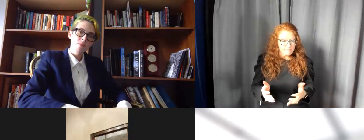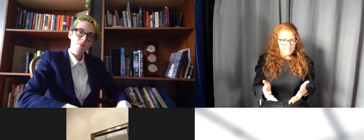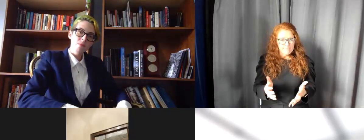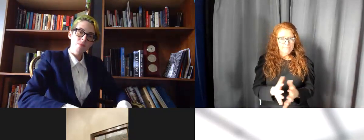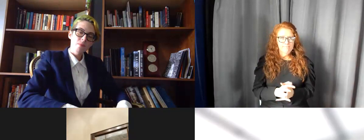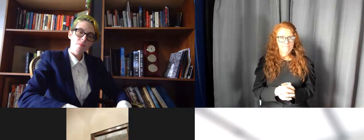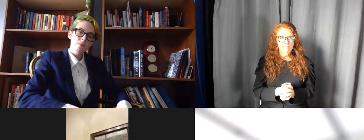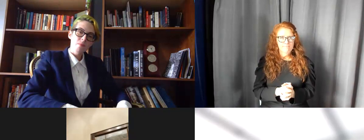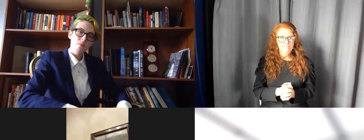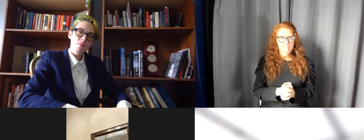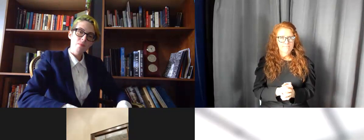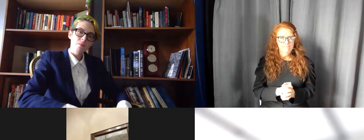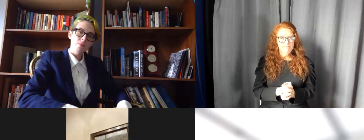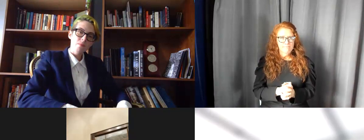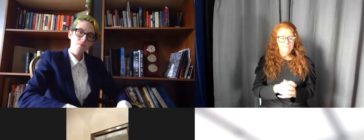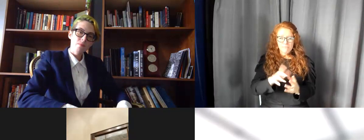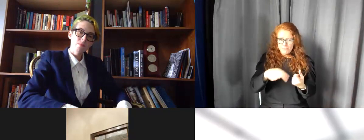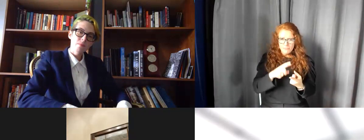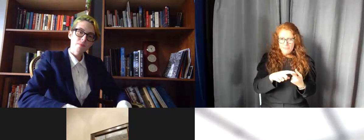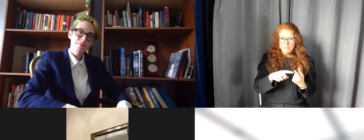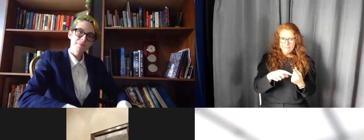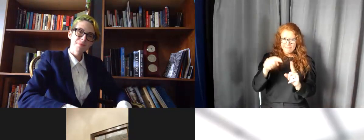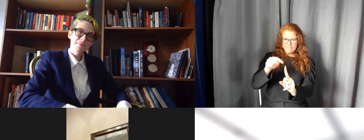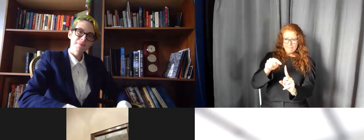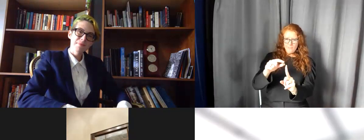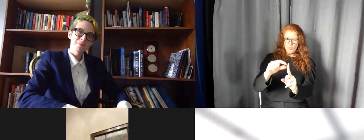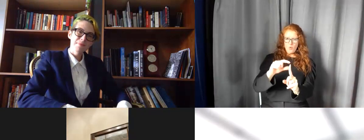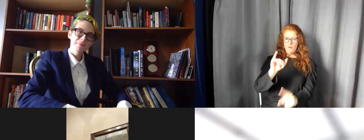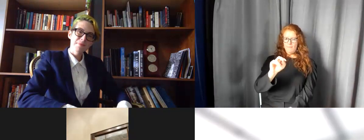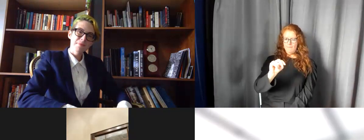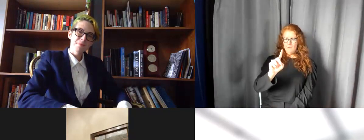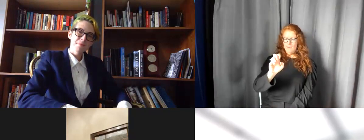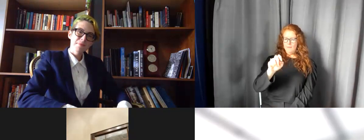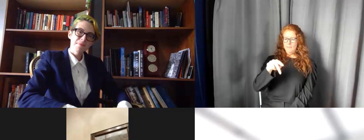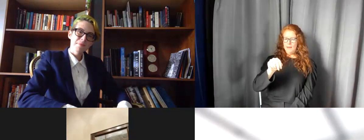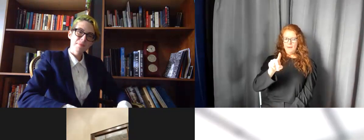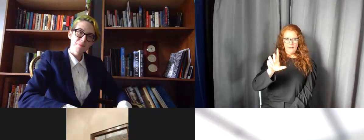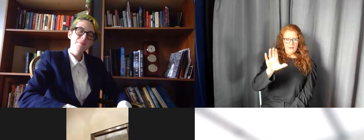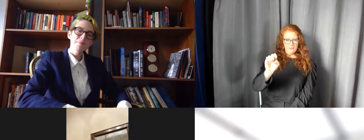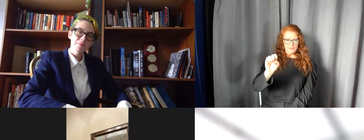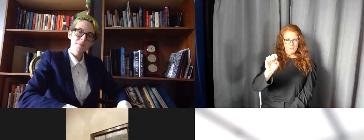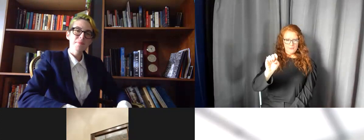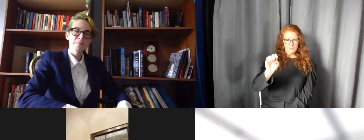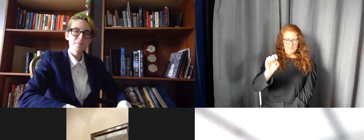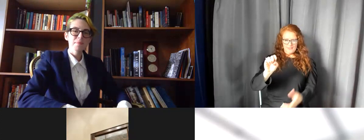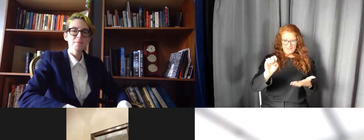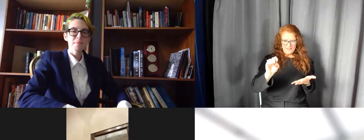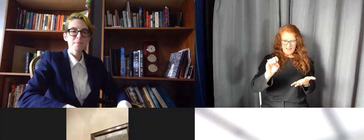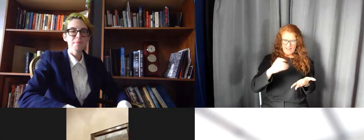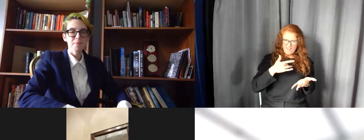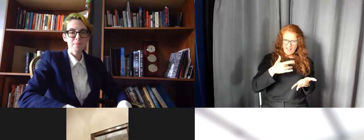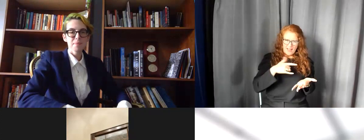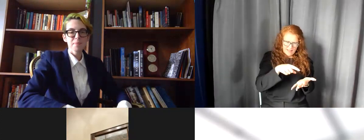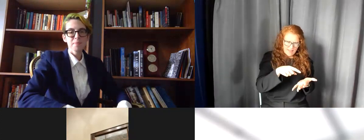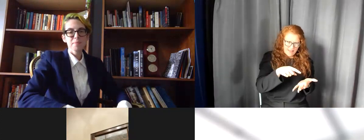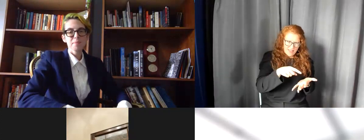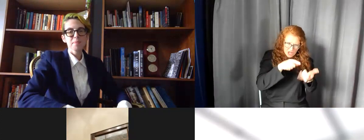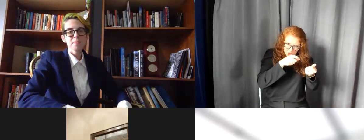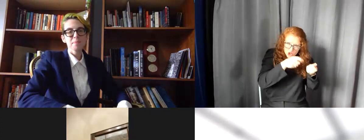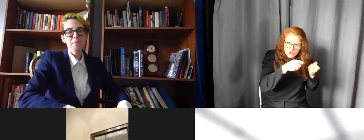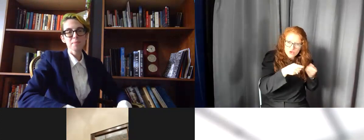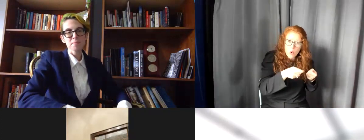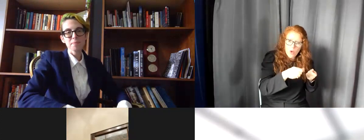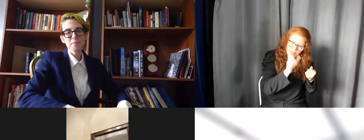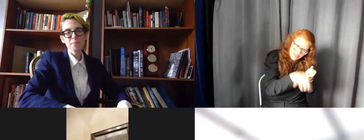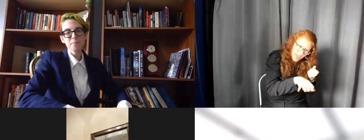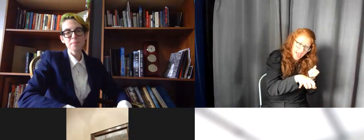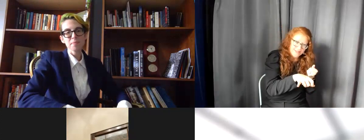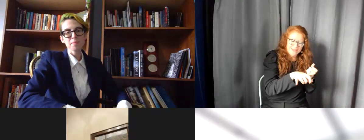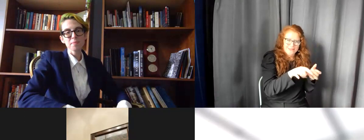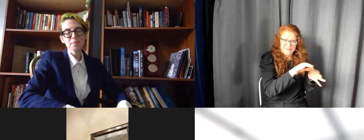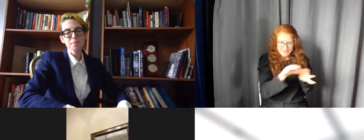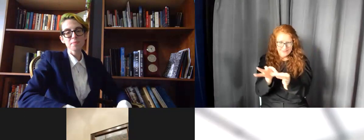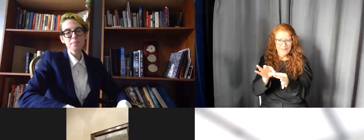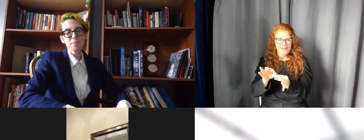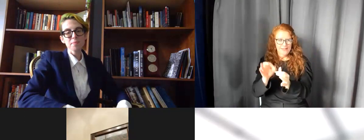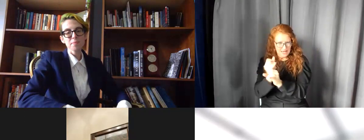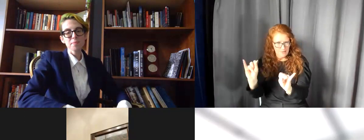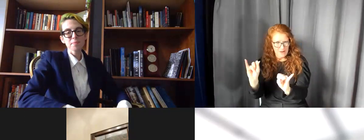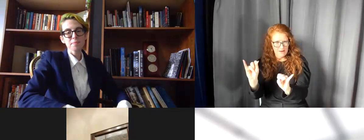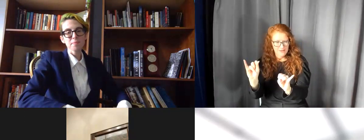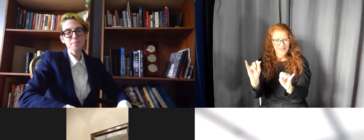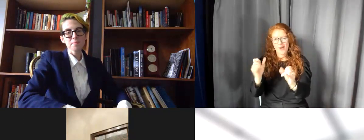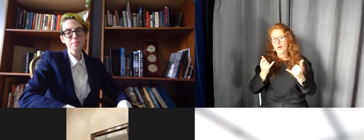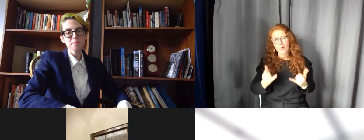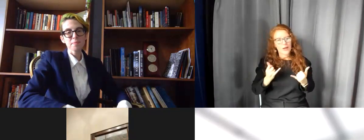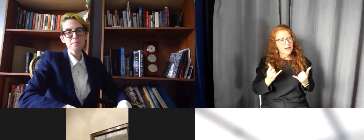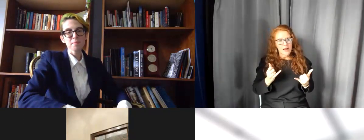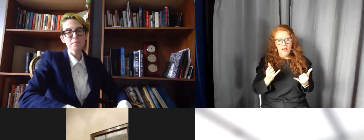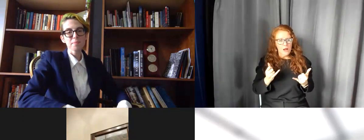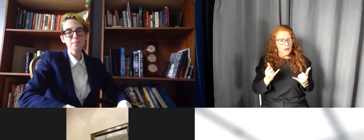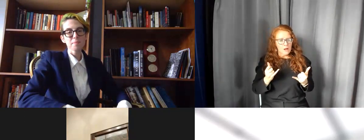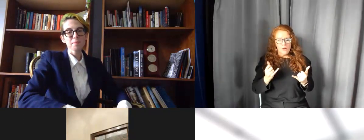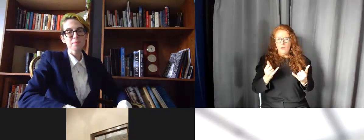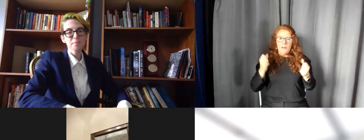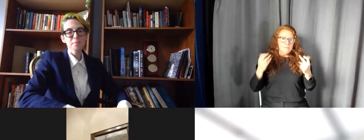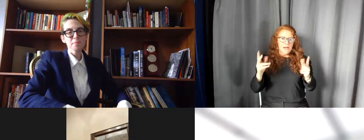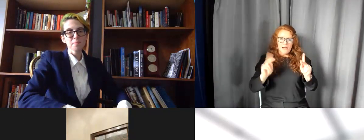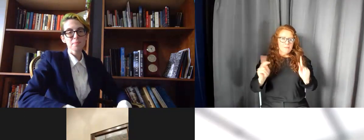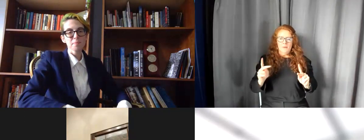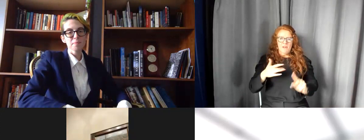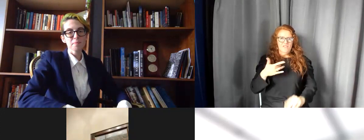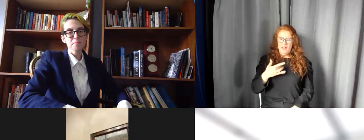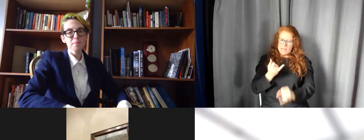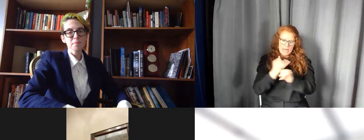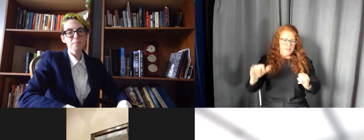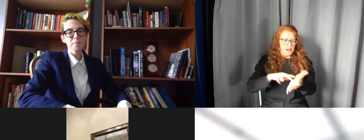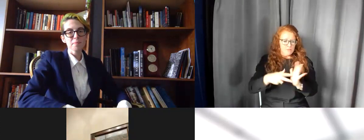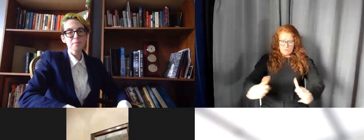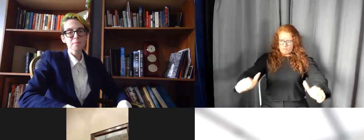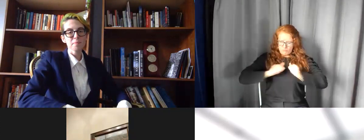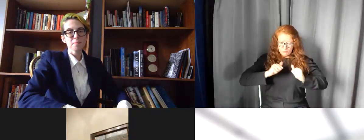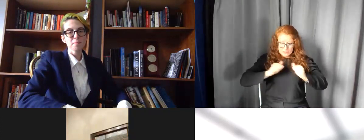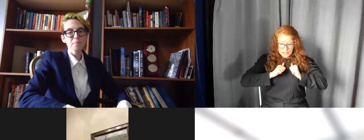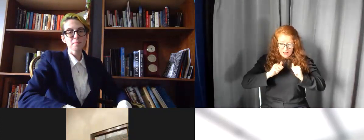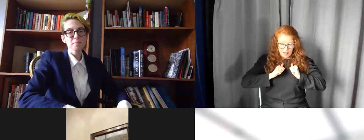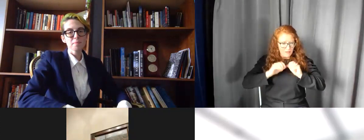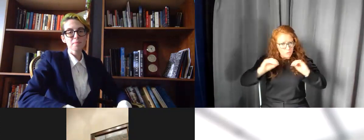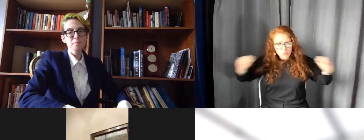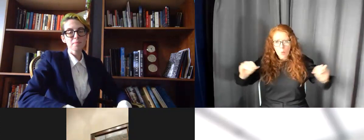Grace: you know, like what was stated before, You know, having control over certain aspects, I believe, is independence, and I think, unfortunately, right now we live in a society where so many people believe that they need to do things 100 by themselves. And I don't think that